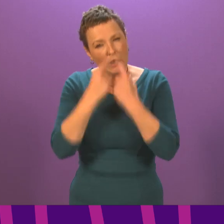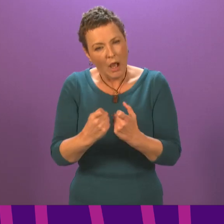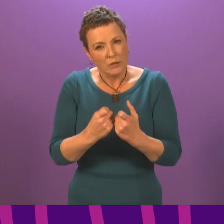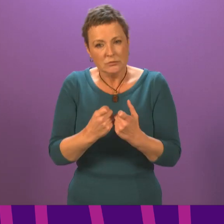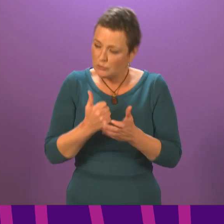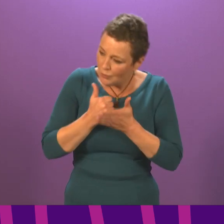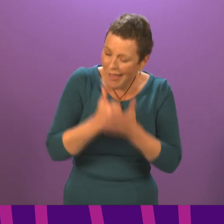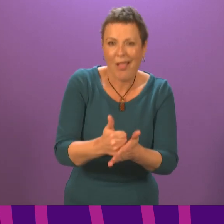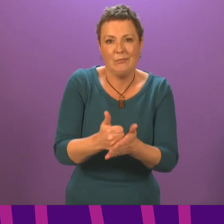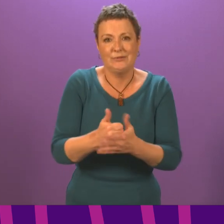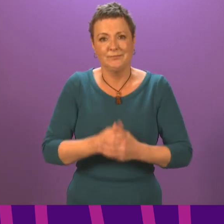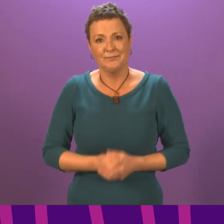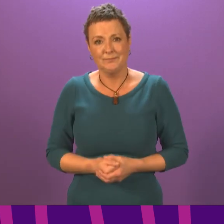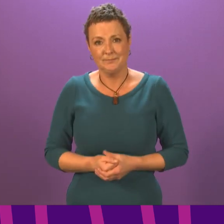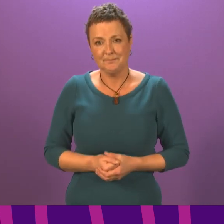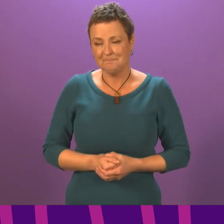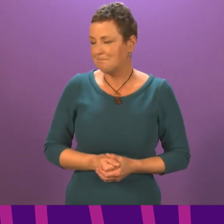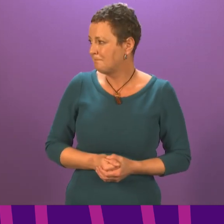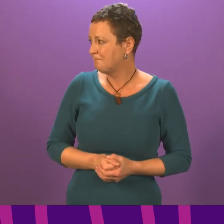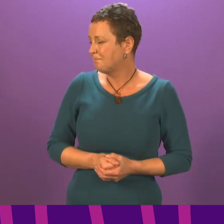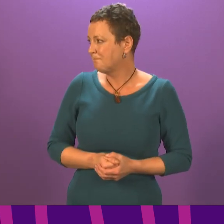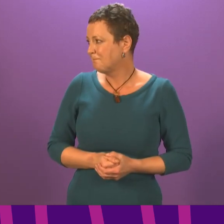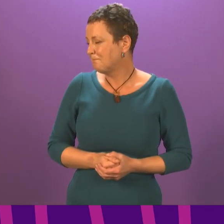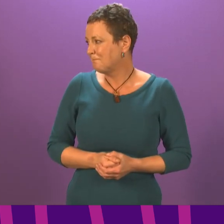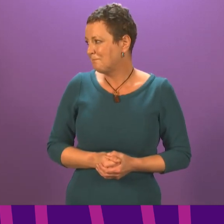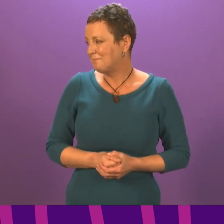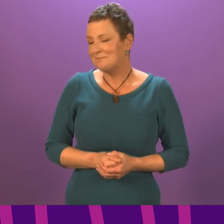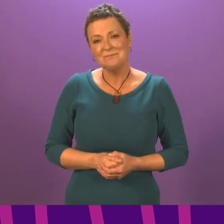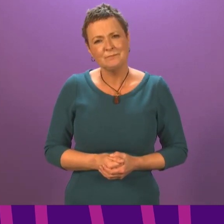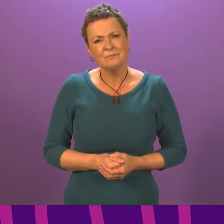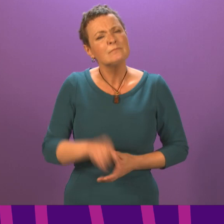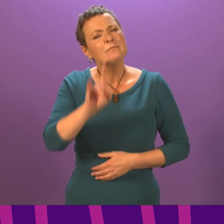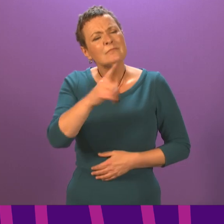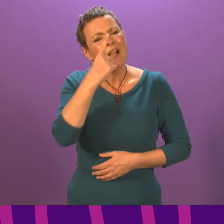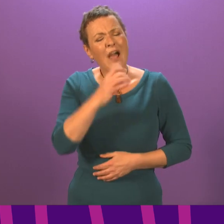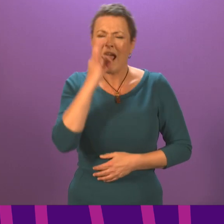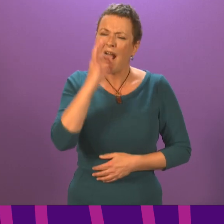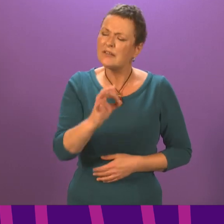Ruth Maguire (Cunninghame South) (SNP): What assessment has the Scottish Government